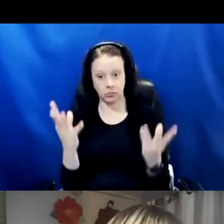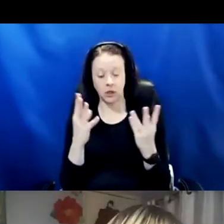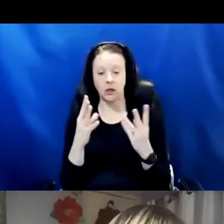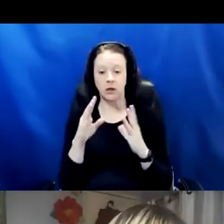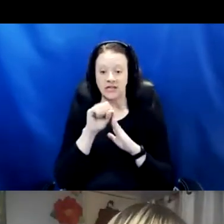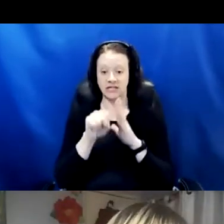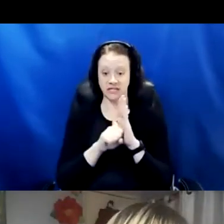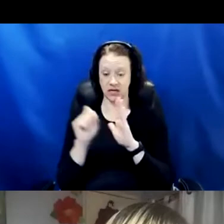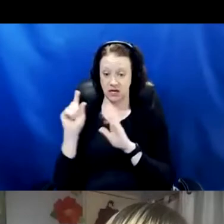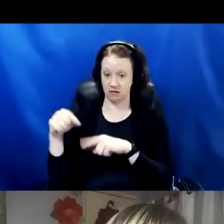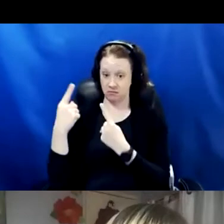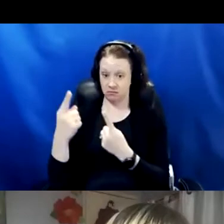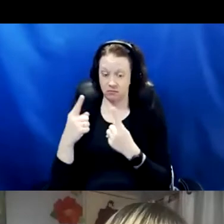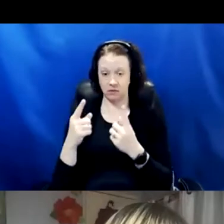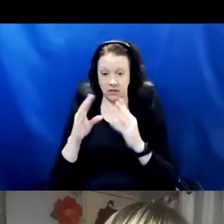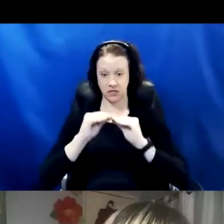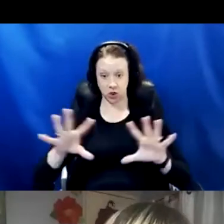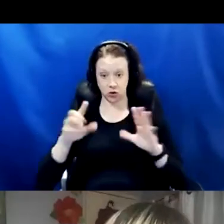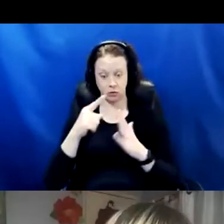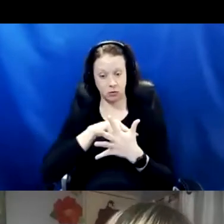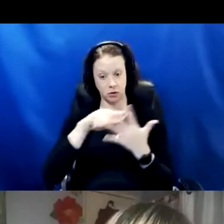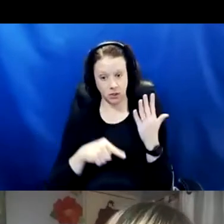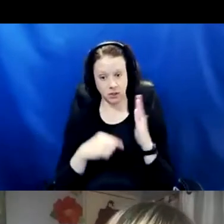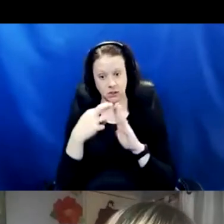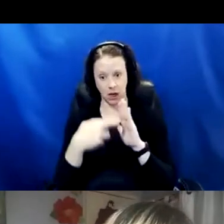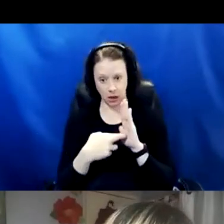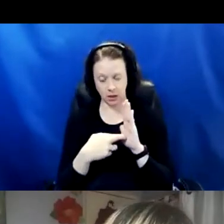has issued these guidelines and it just,